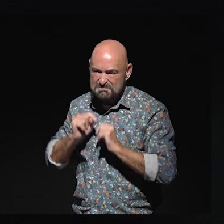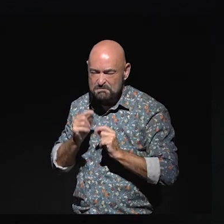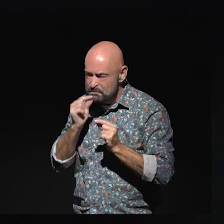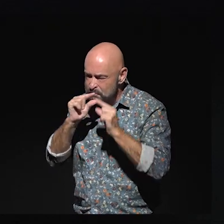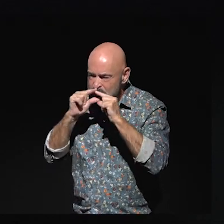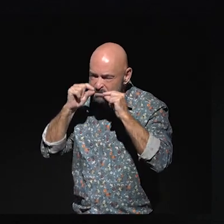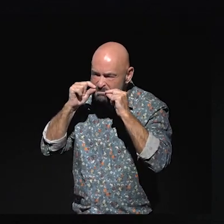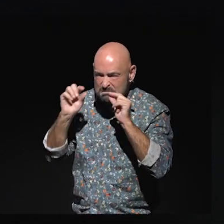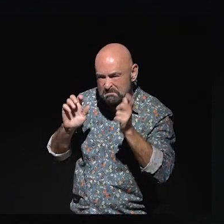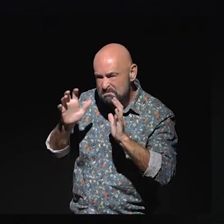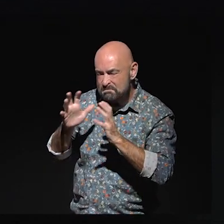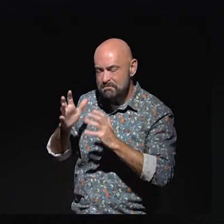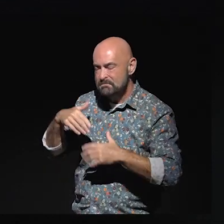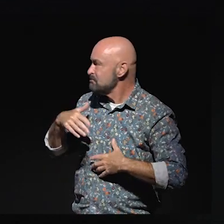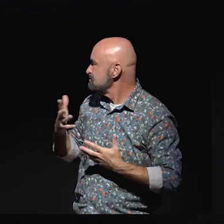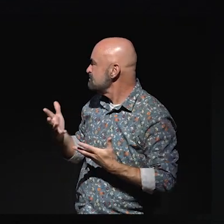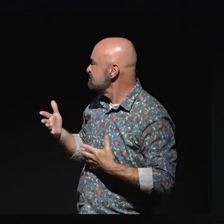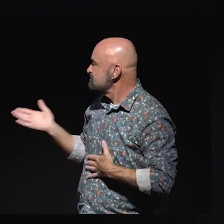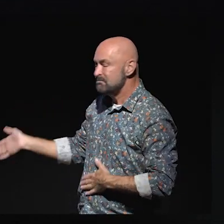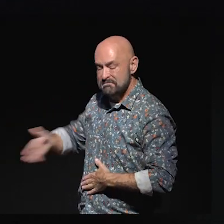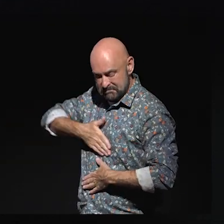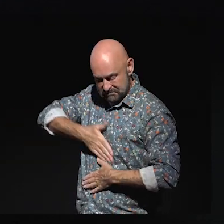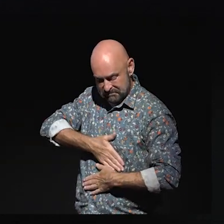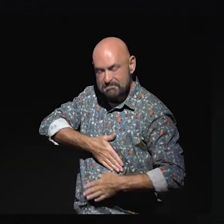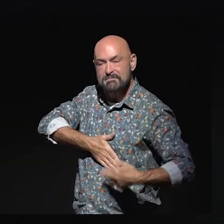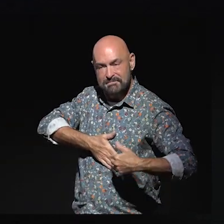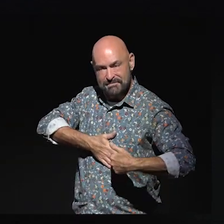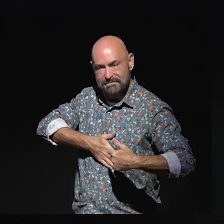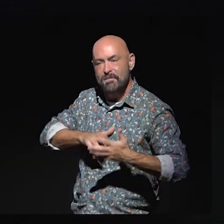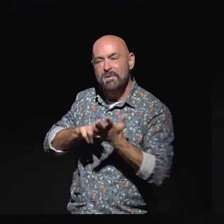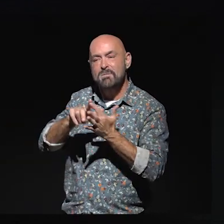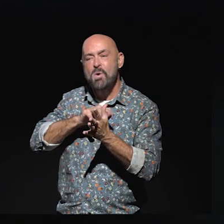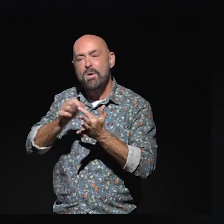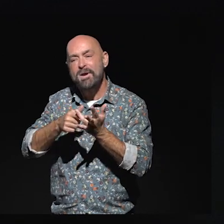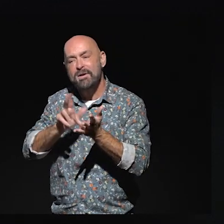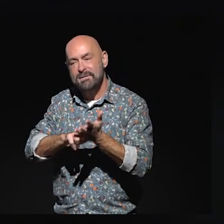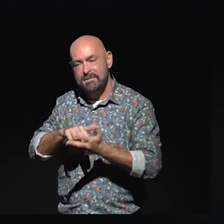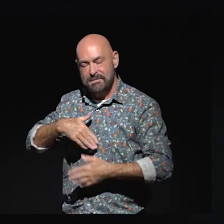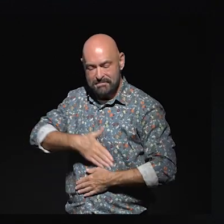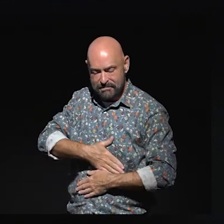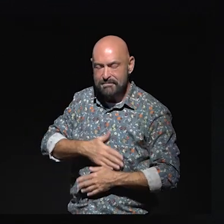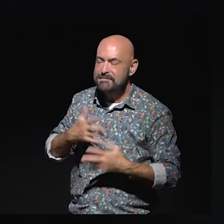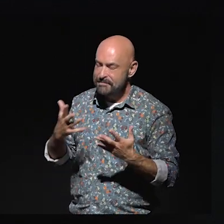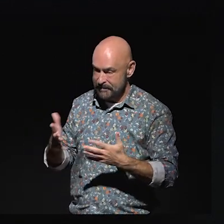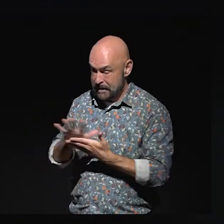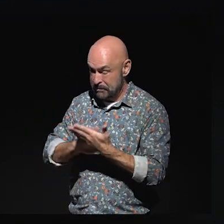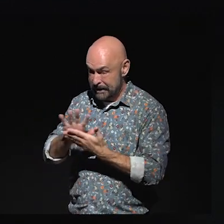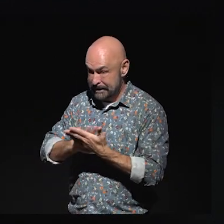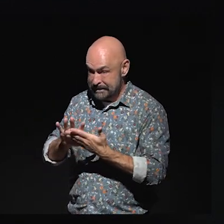in the hand in the vest in imitation of Napoleon himself, that we are faced with a dubious